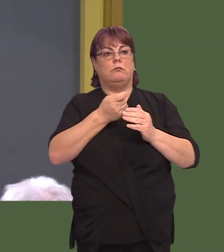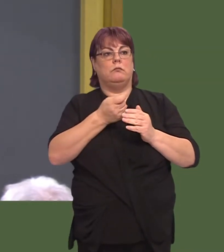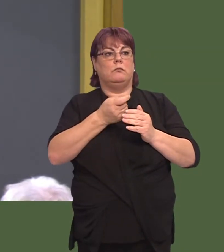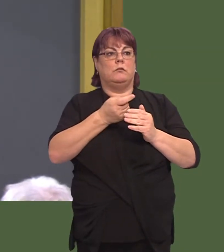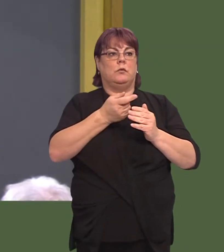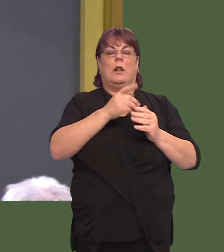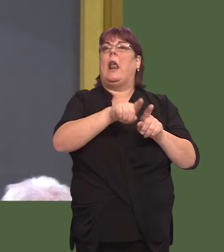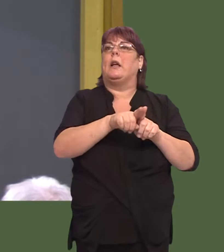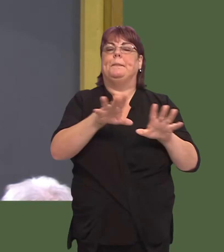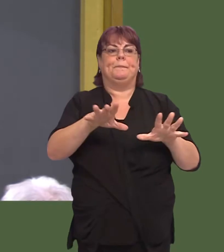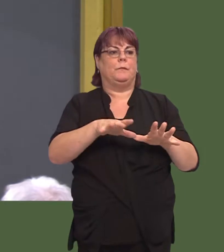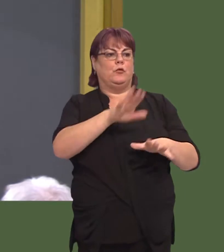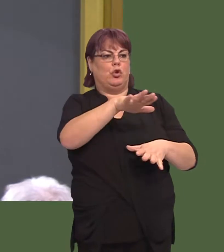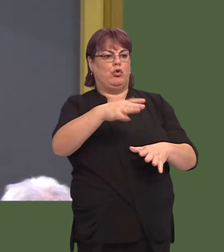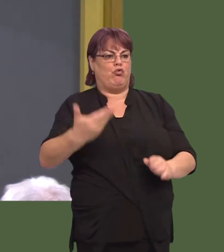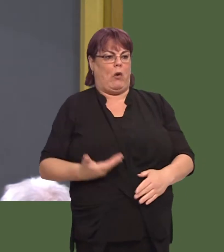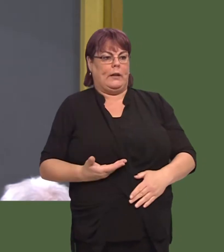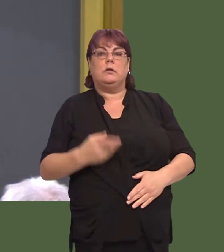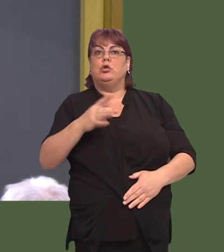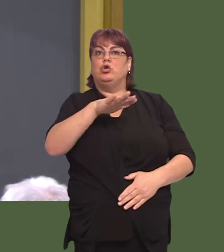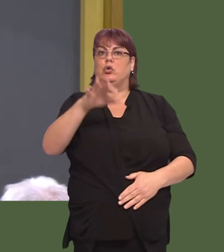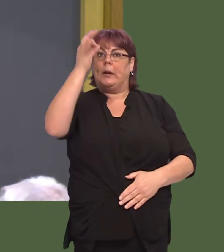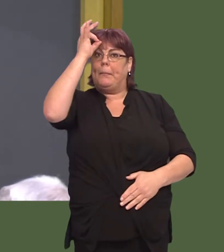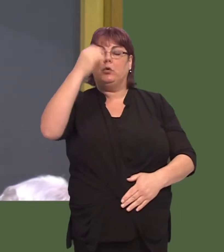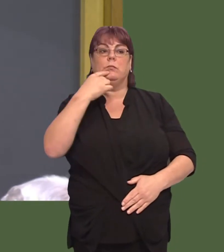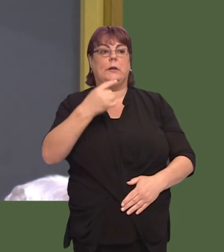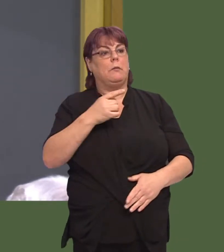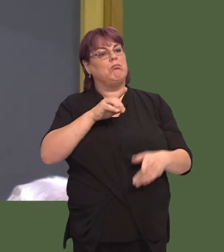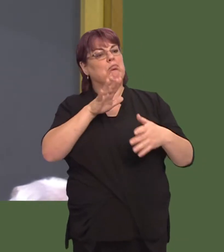The childrenís commissioner highlighted the fact that nearly 80 per cent of children aged